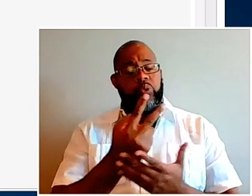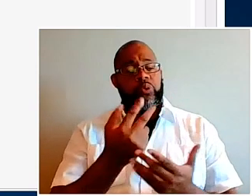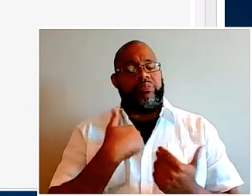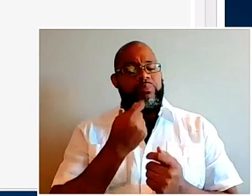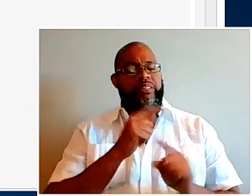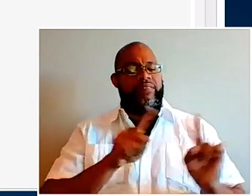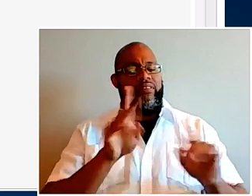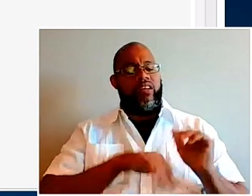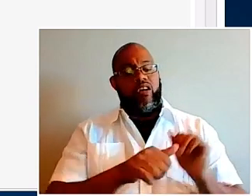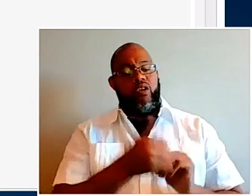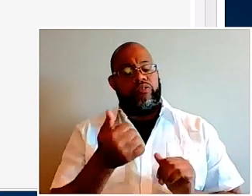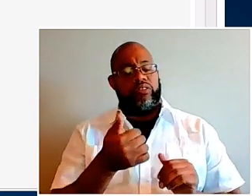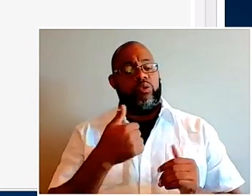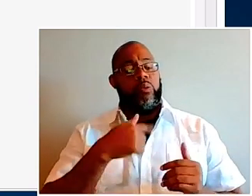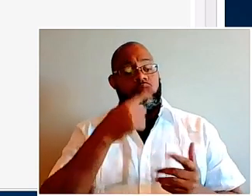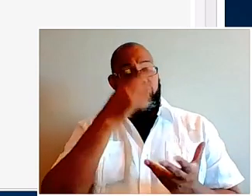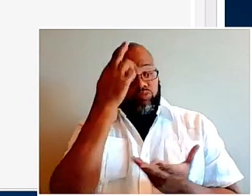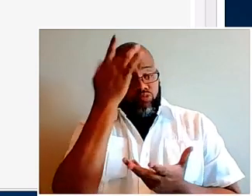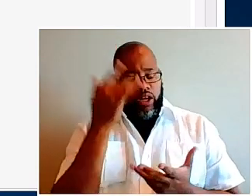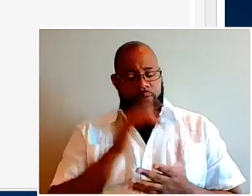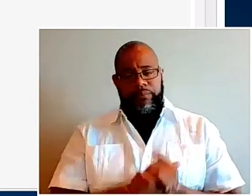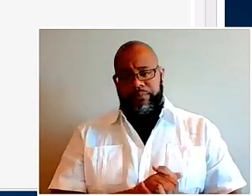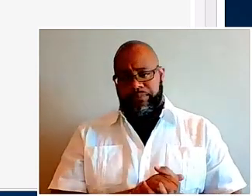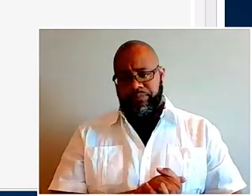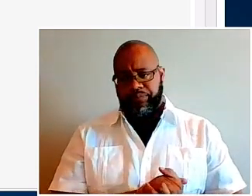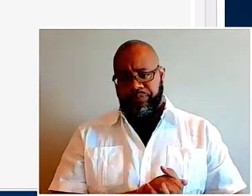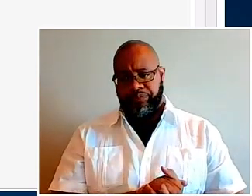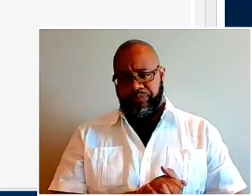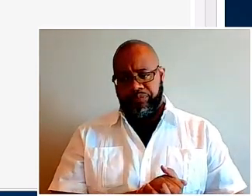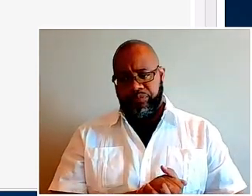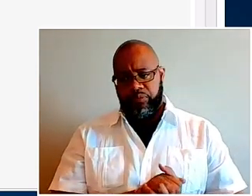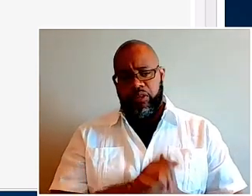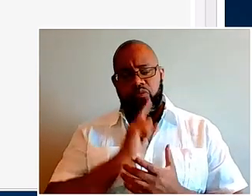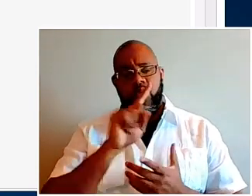ones we have because, we're really only dealing with two sections here.